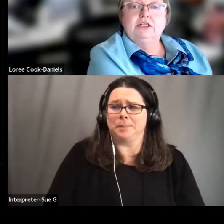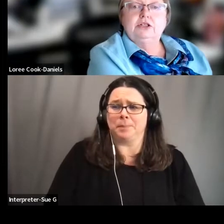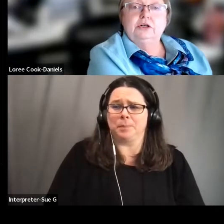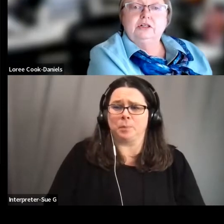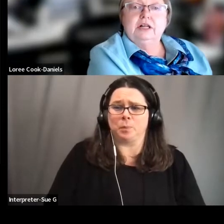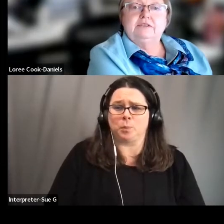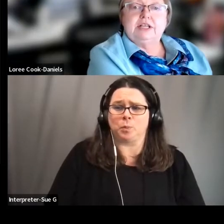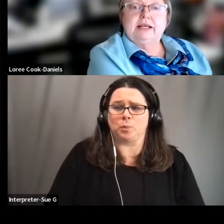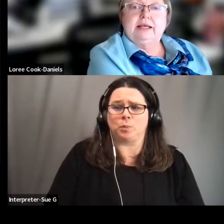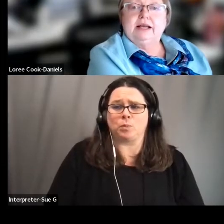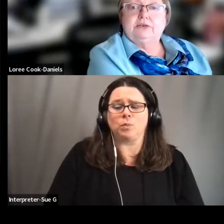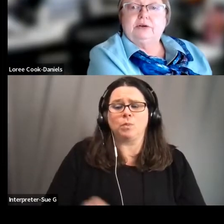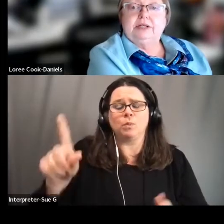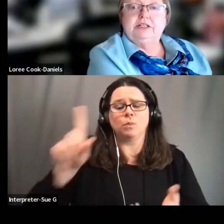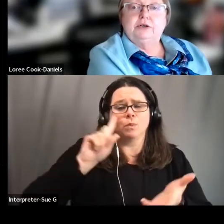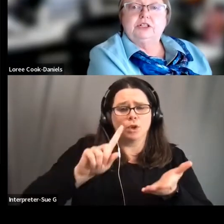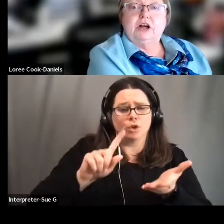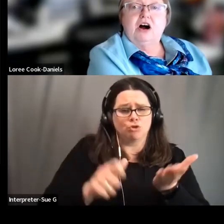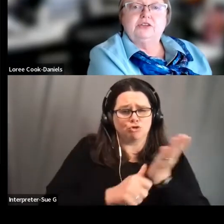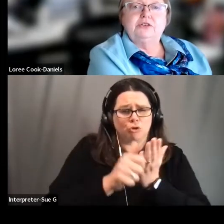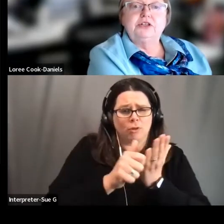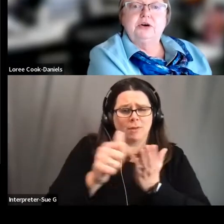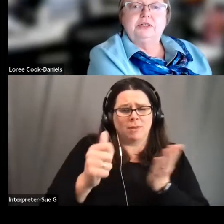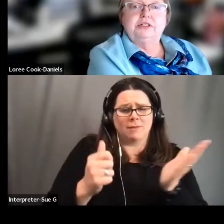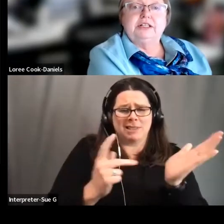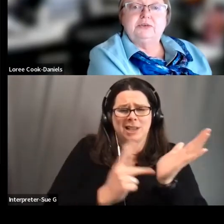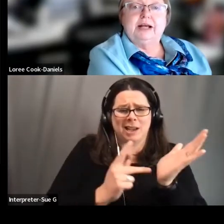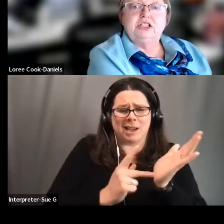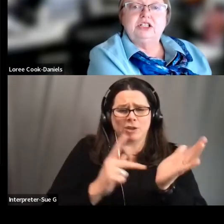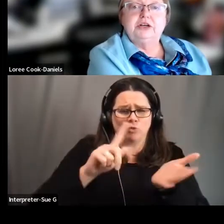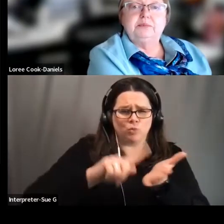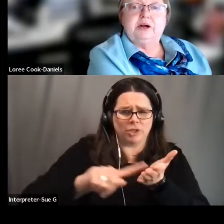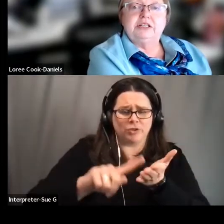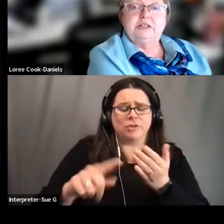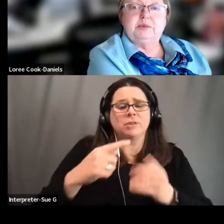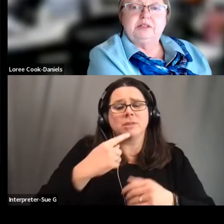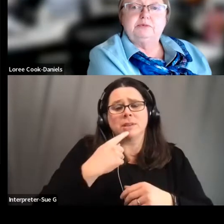In the Journal of Psychiatric Research, authors noted that transgender participants